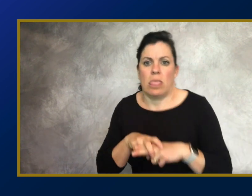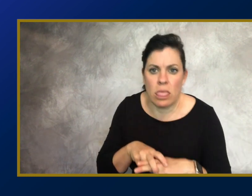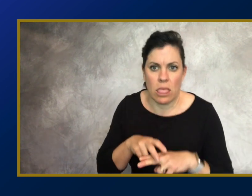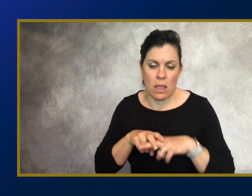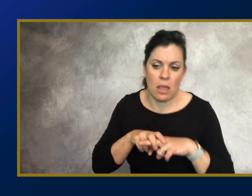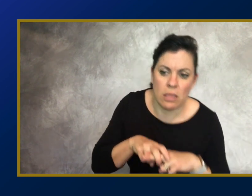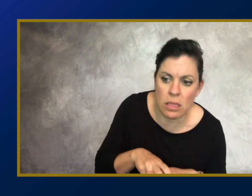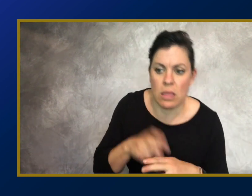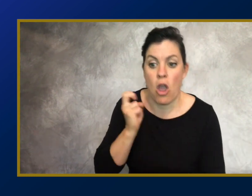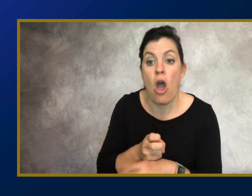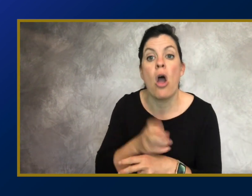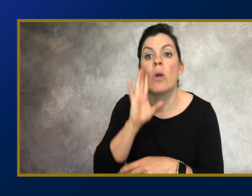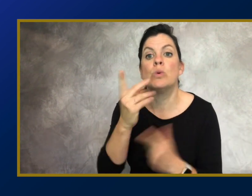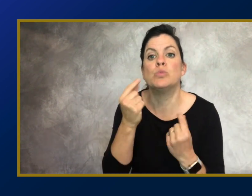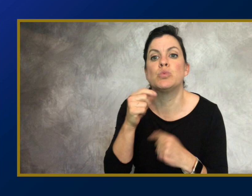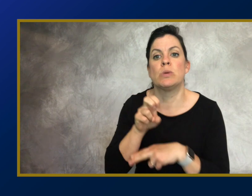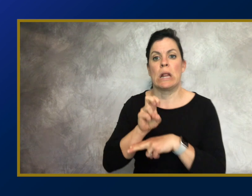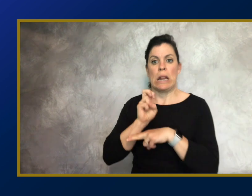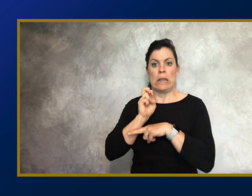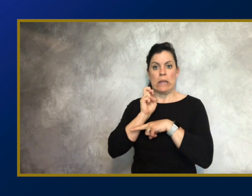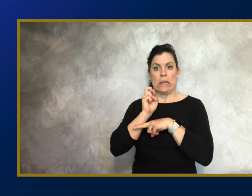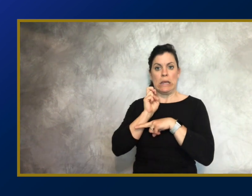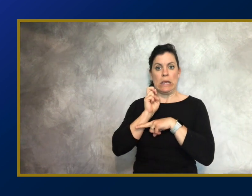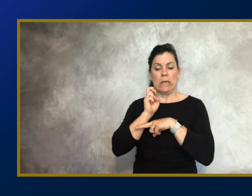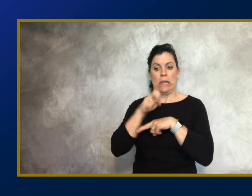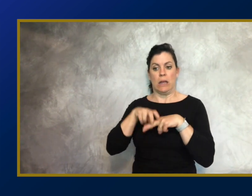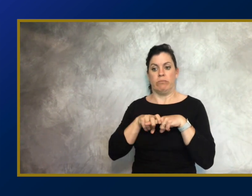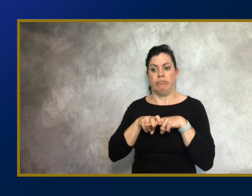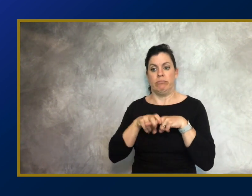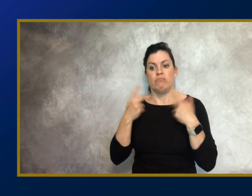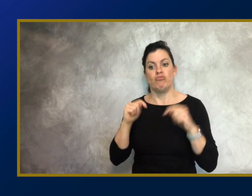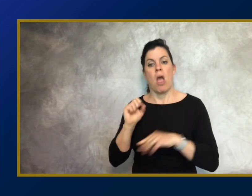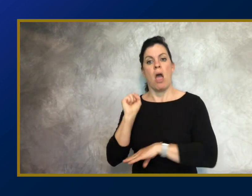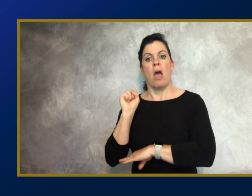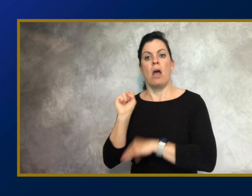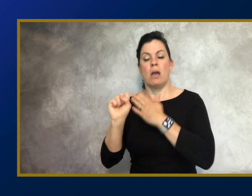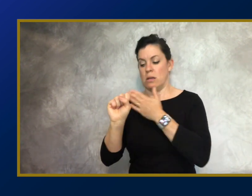Again, it's just they need to develop more core strength. Some children also will do, do something